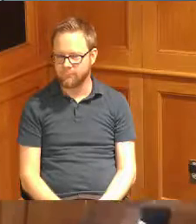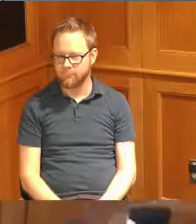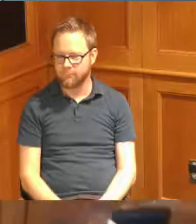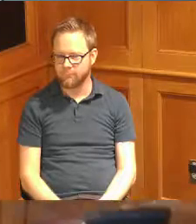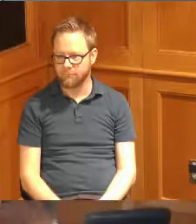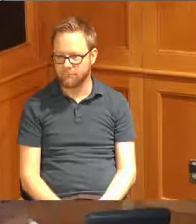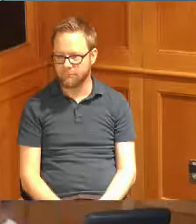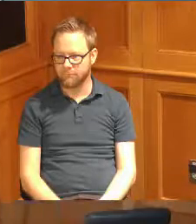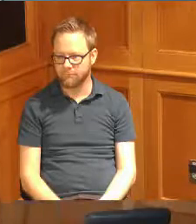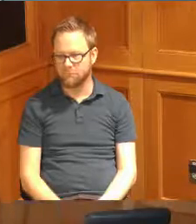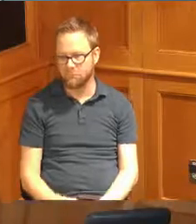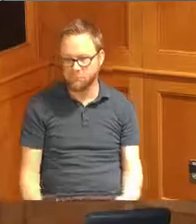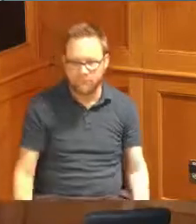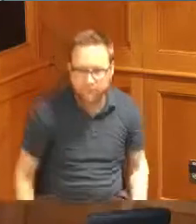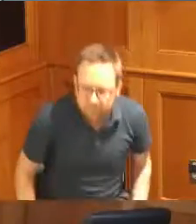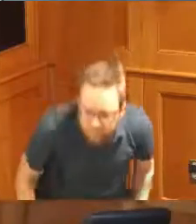sir professional